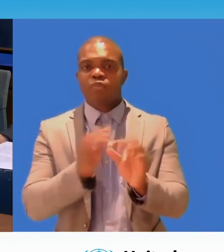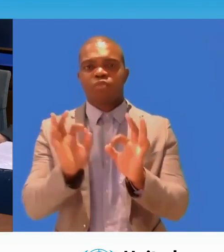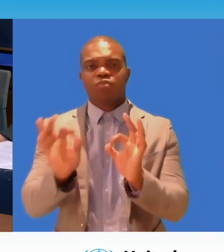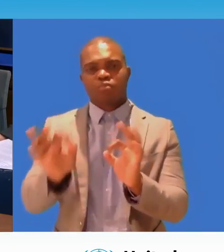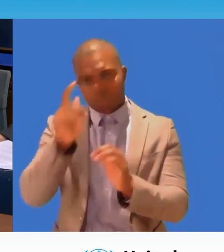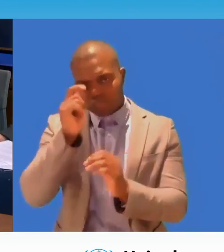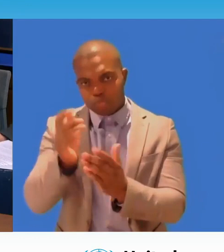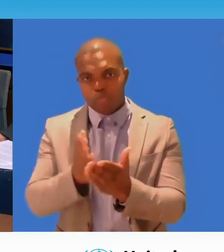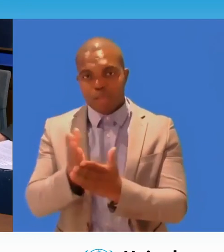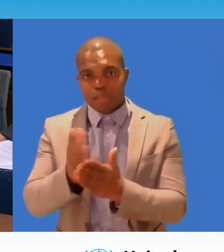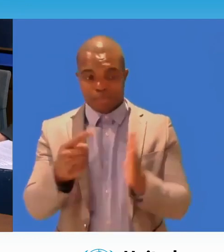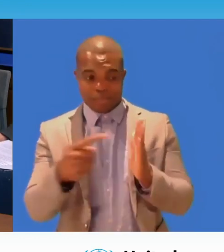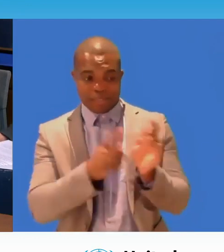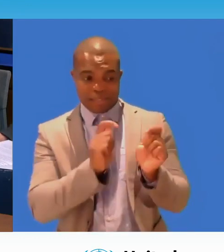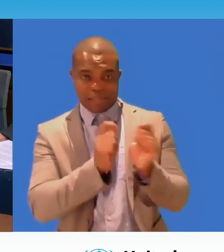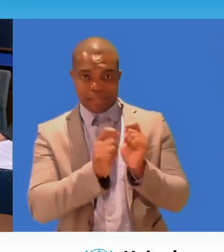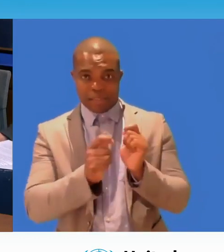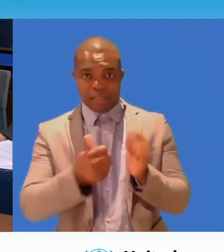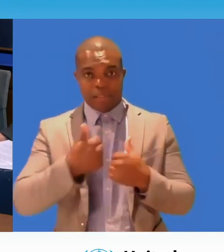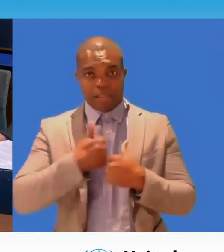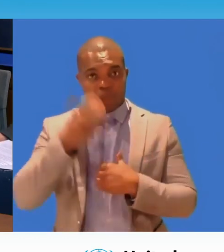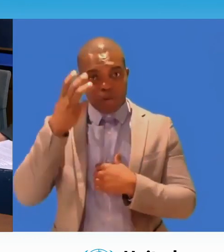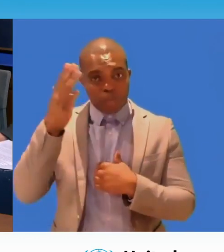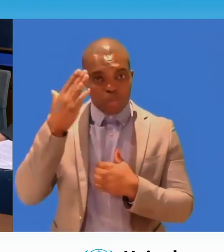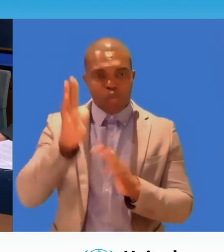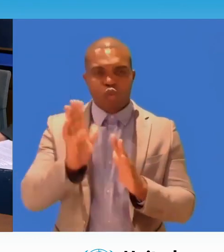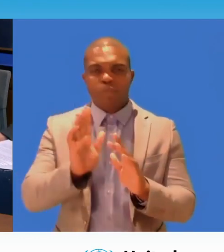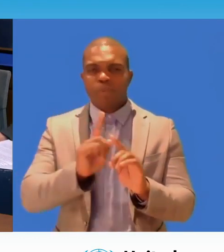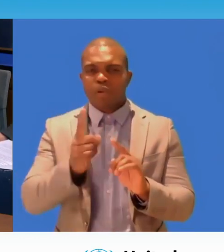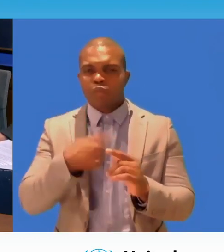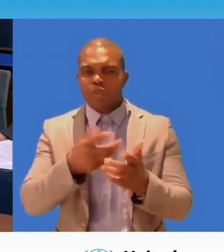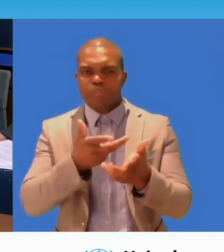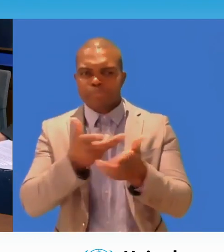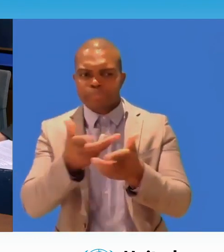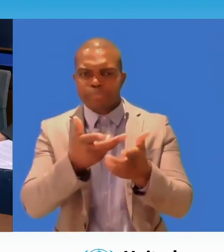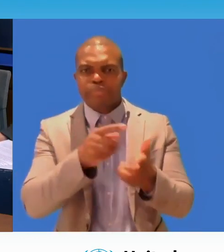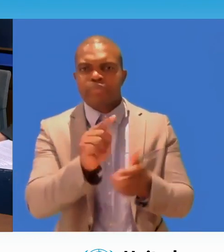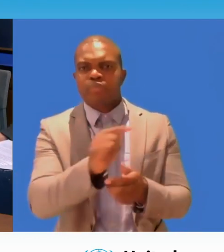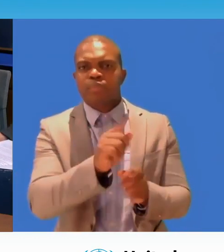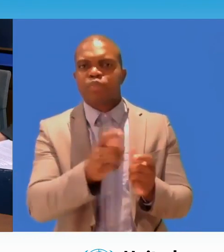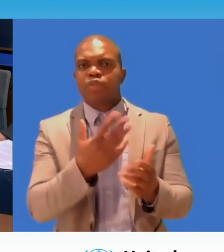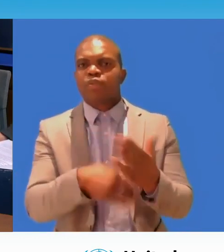states that government promotes conservation of a national consultation office that will serve